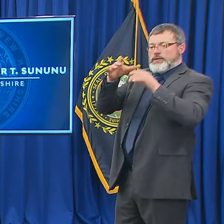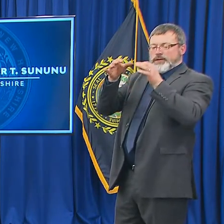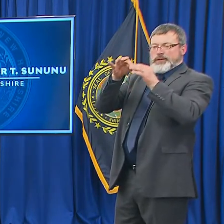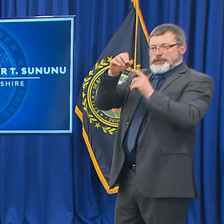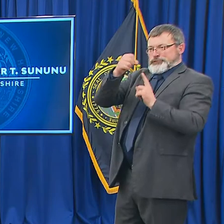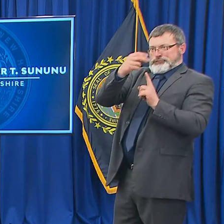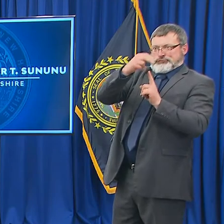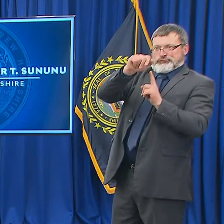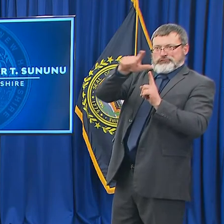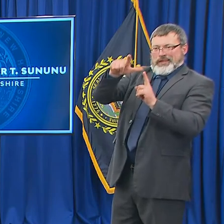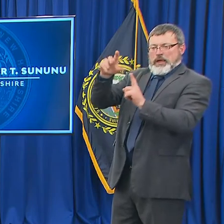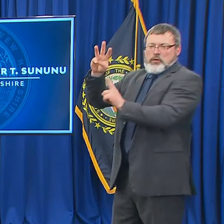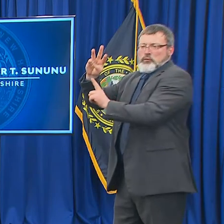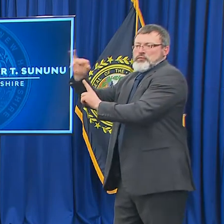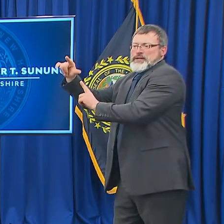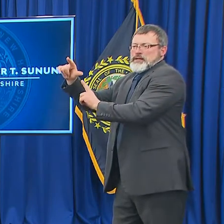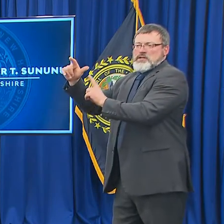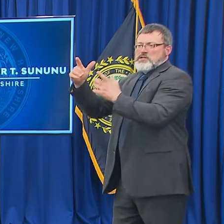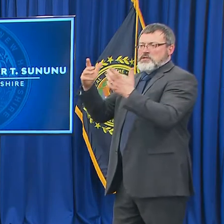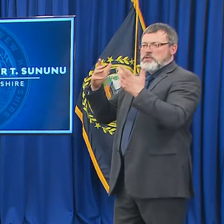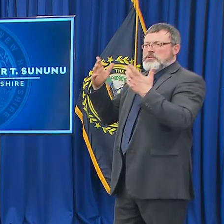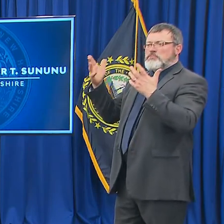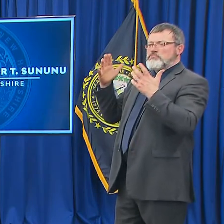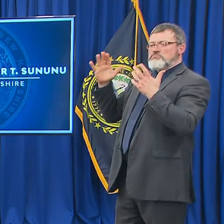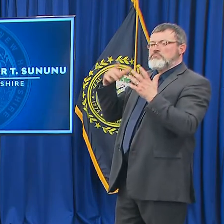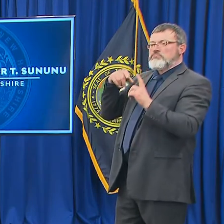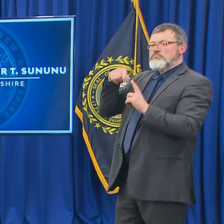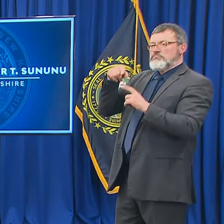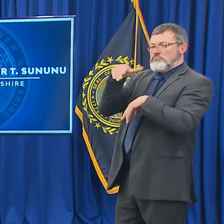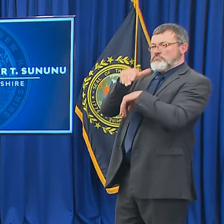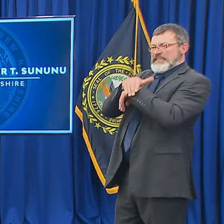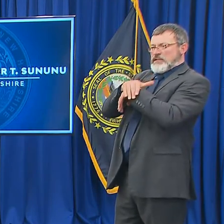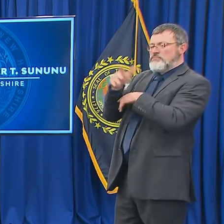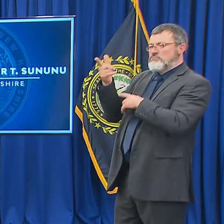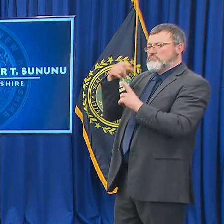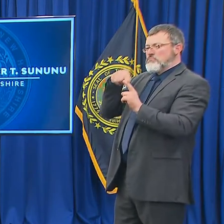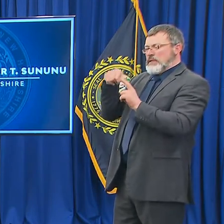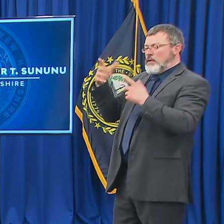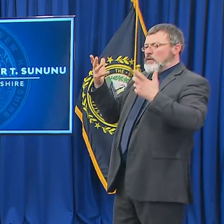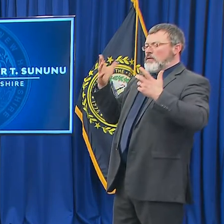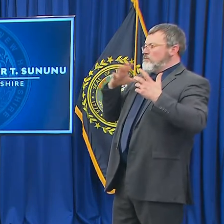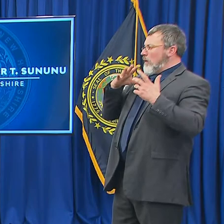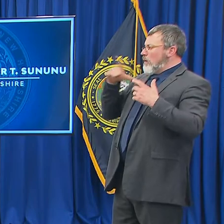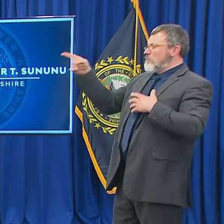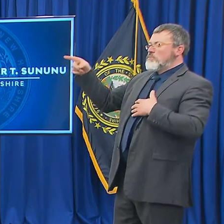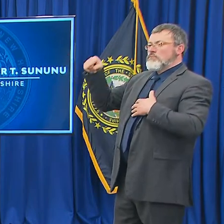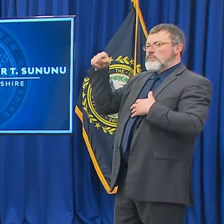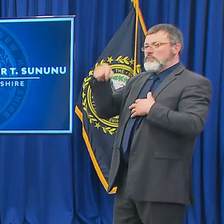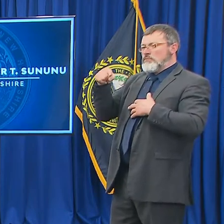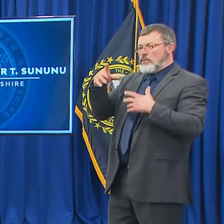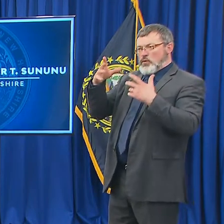find out who the residency of the cases were Is this the problem of not having enough contact tracers